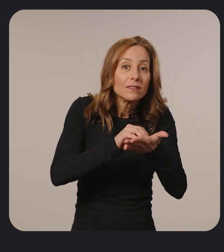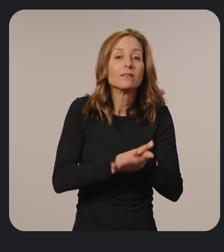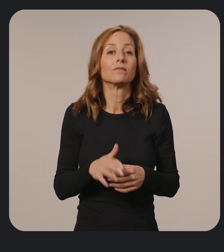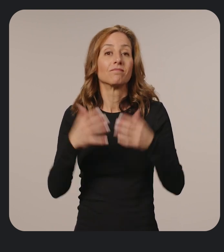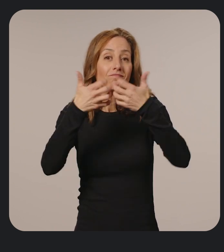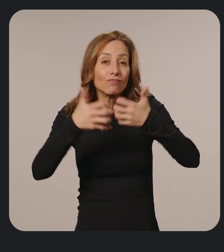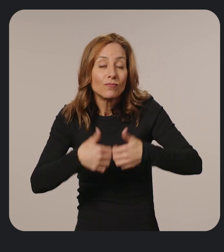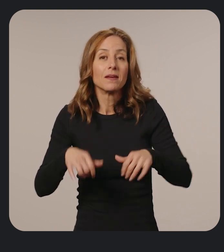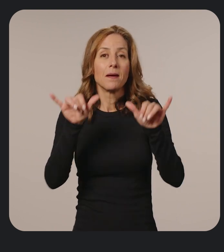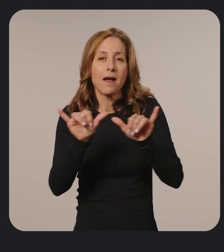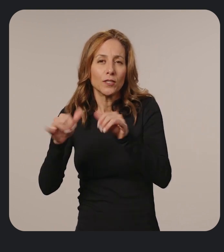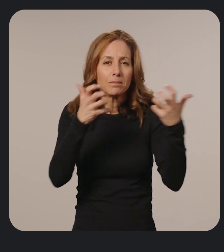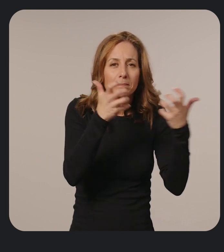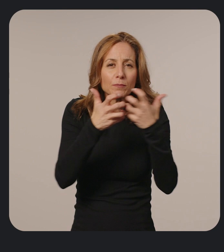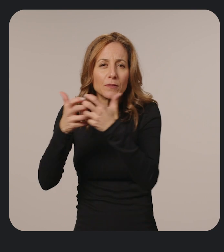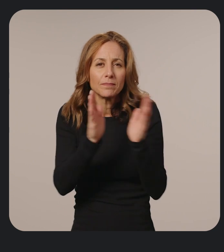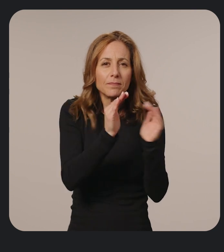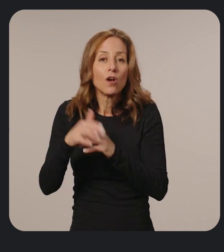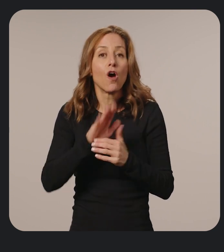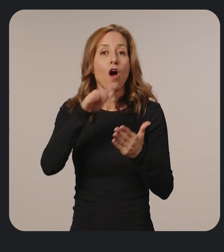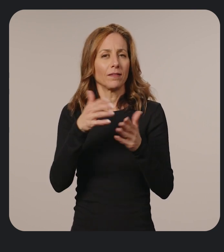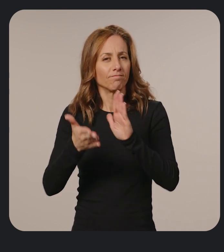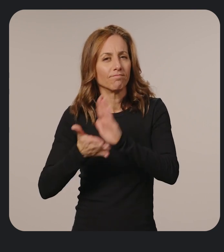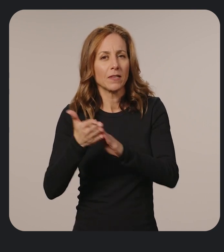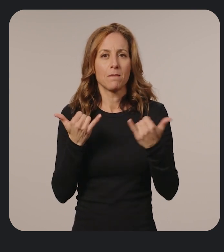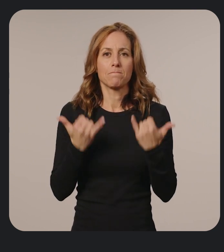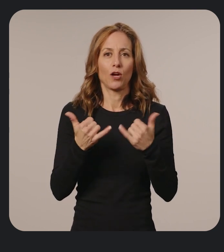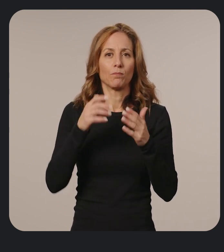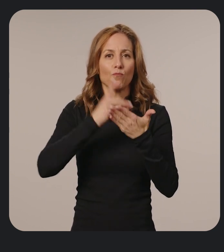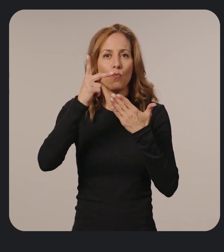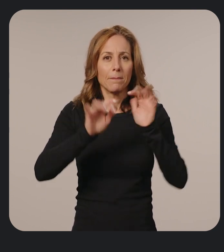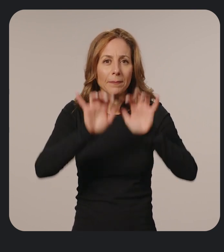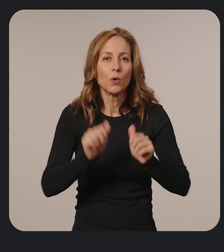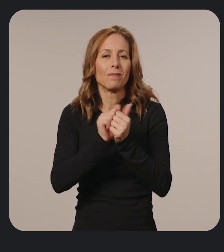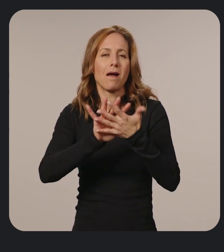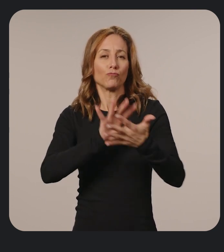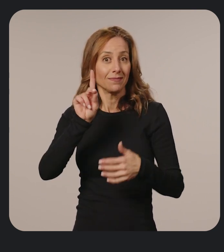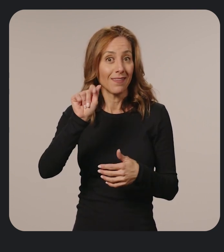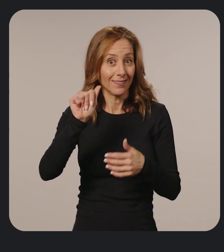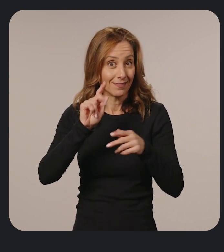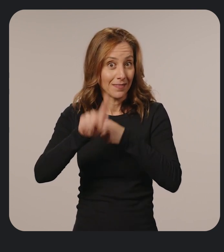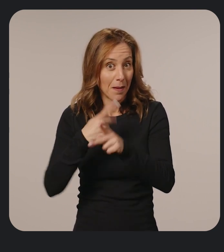with records, destructuring, and pattern matching. These will facilitate modern programming with abstract data types.